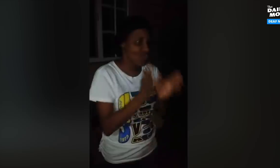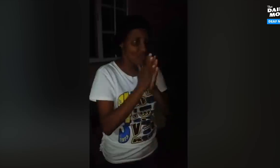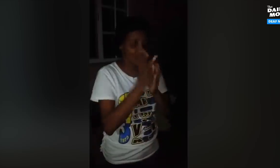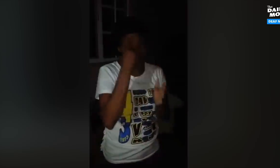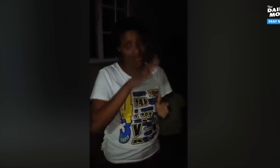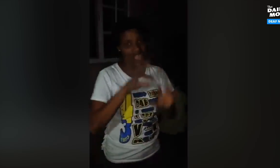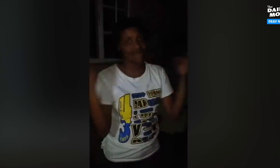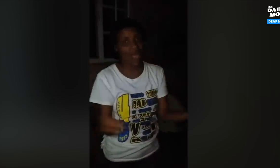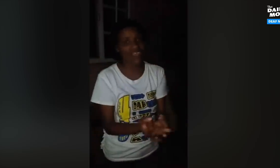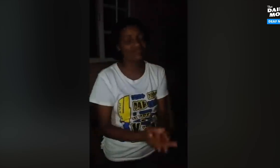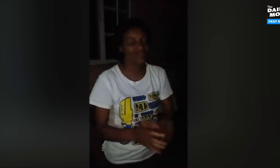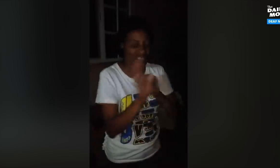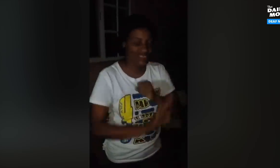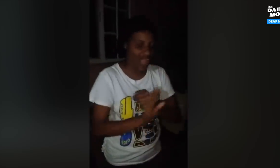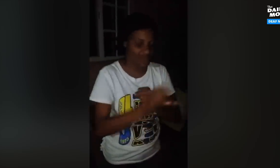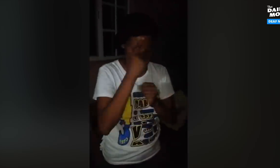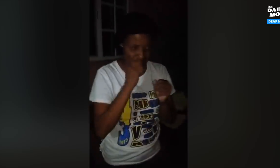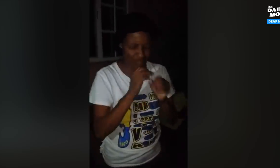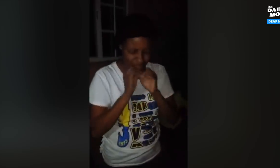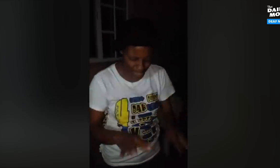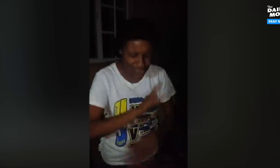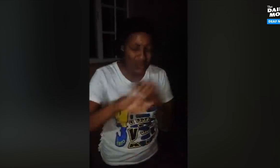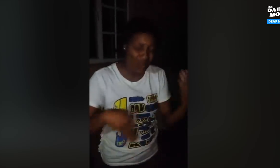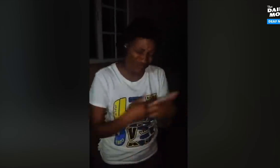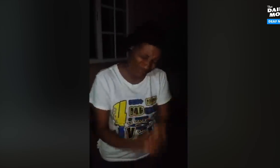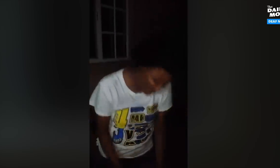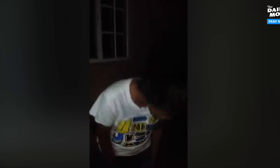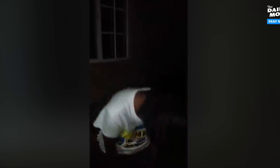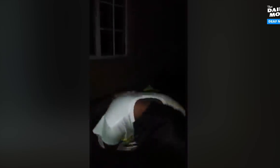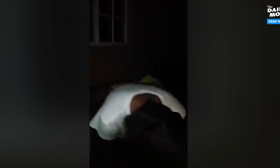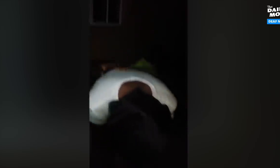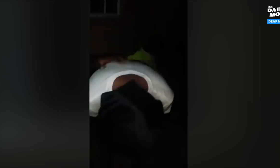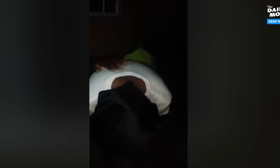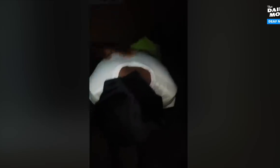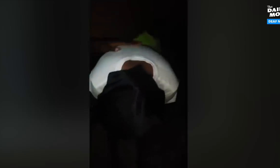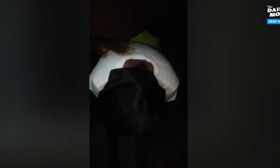Pray for my family. Protect them and bless everybody.